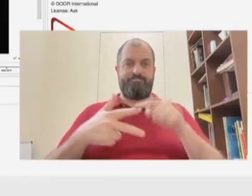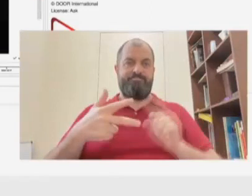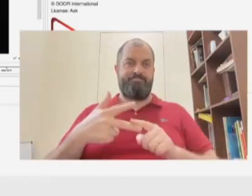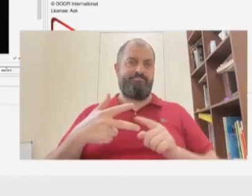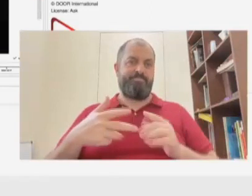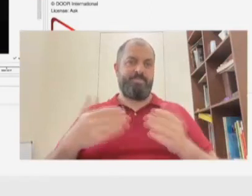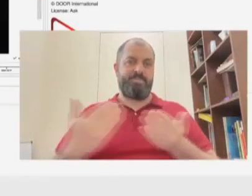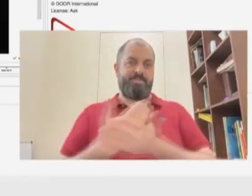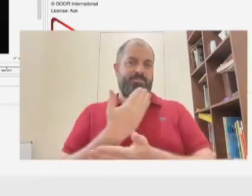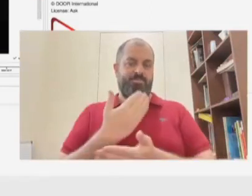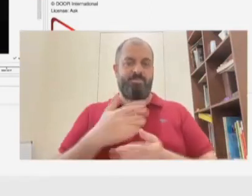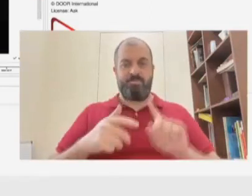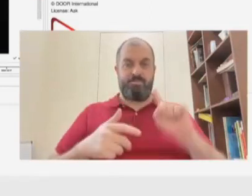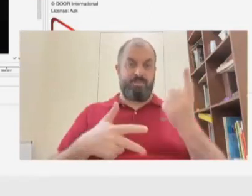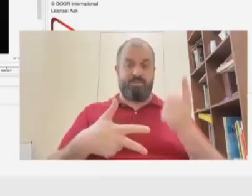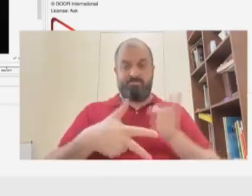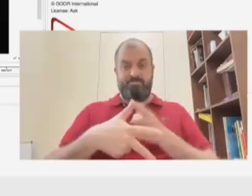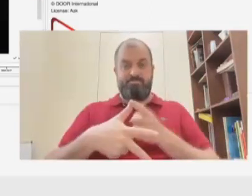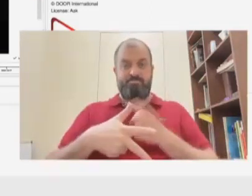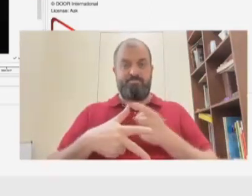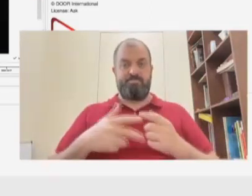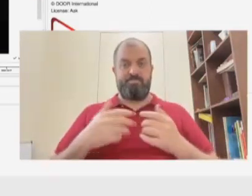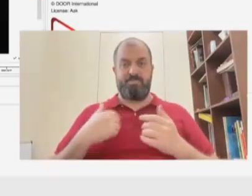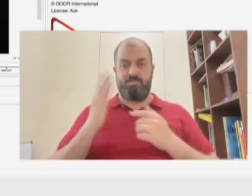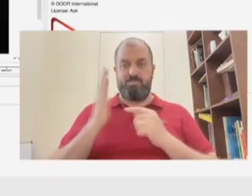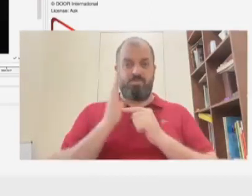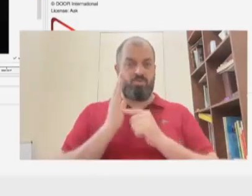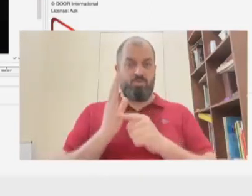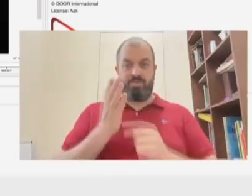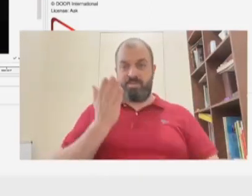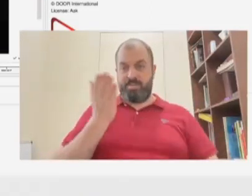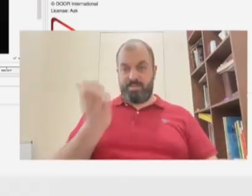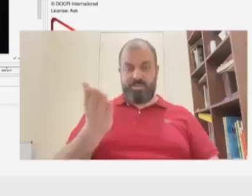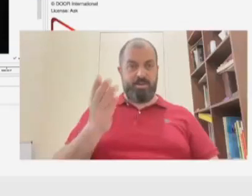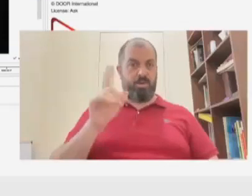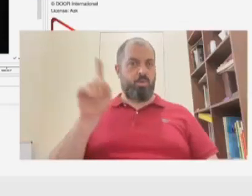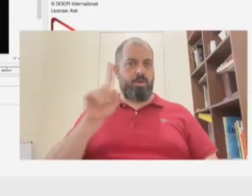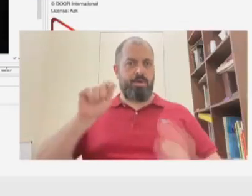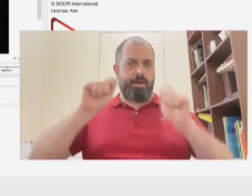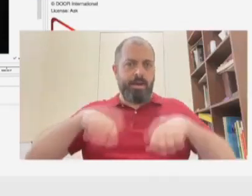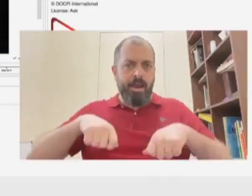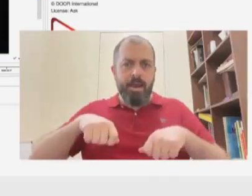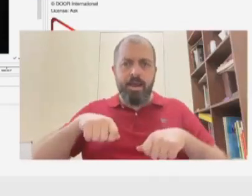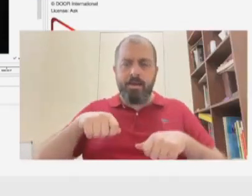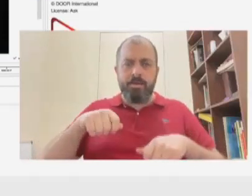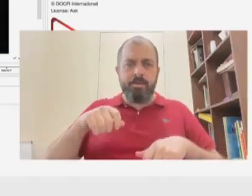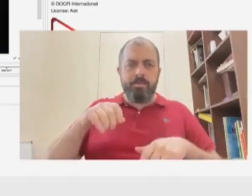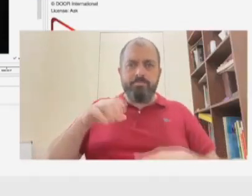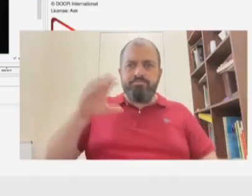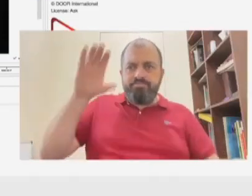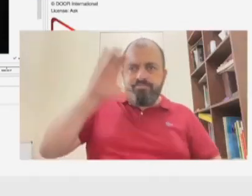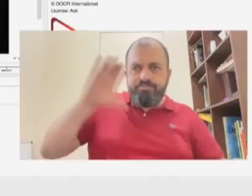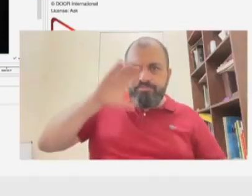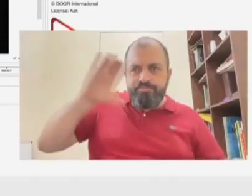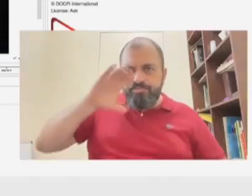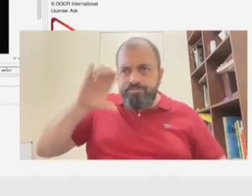So I'm going to show you a few new things about this.